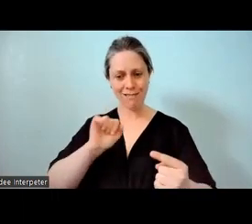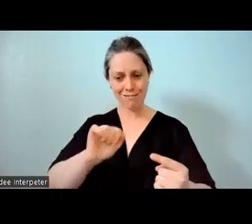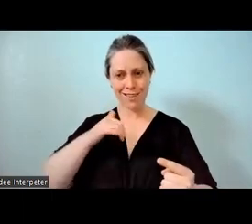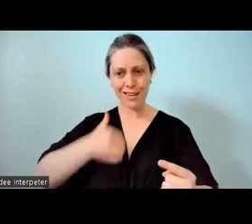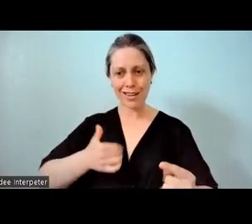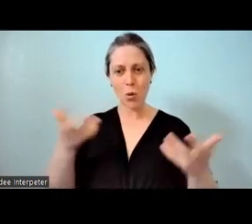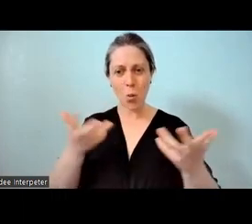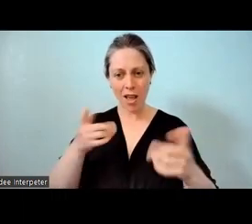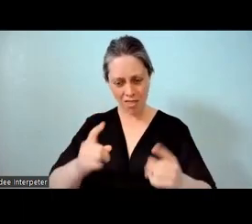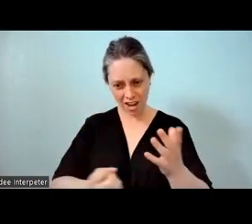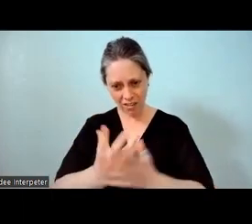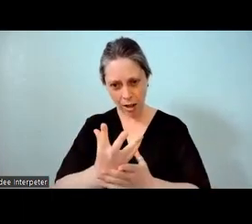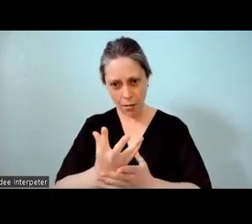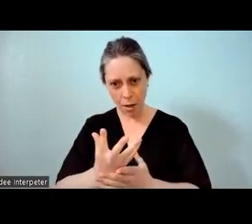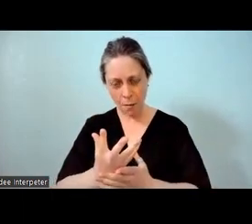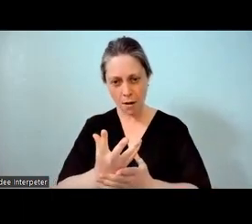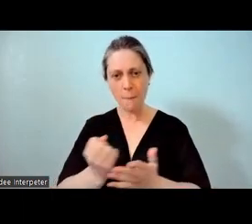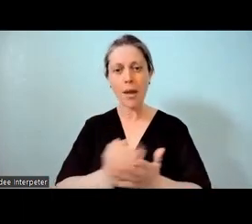that broader range of skills and abilities and knowledge.